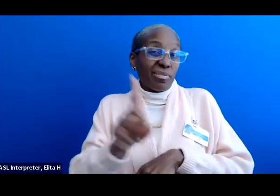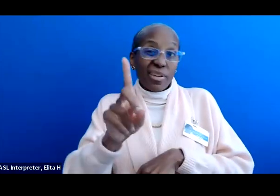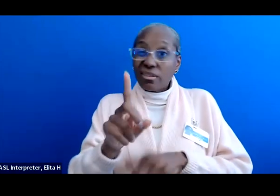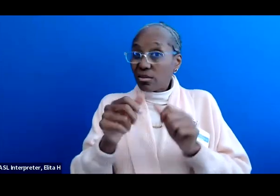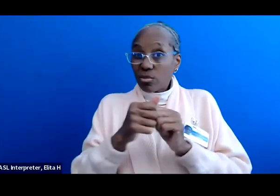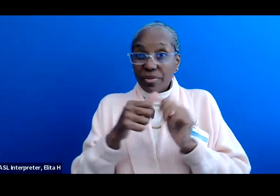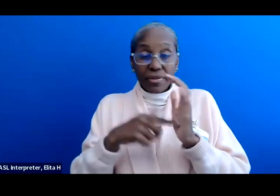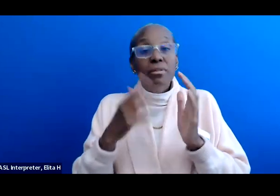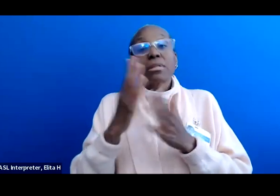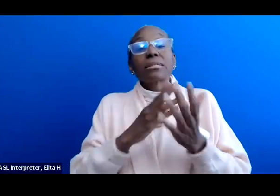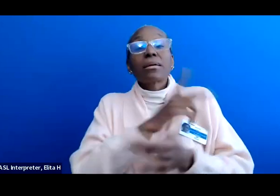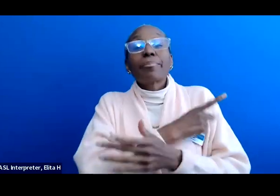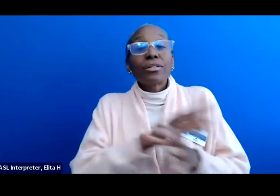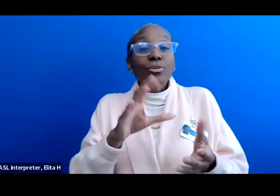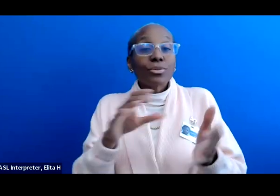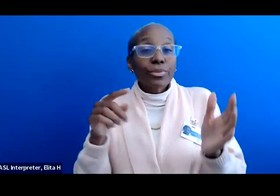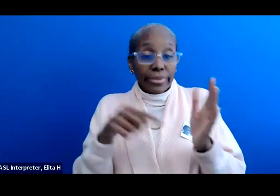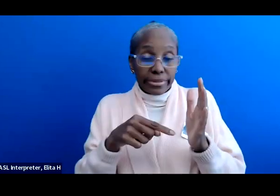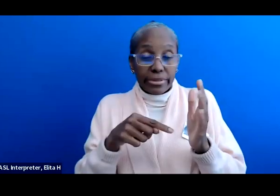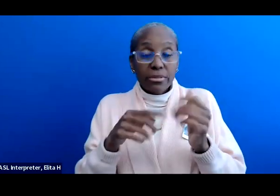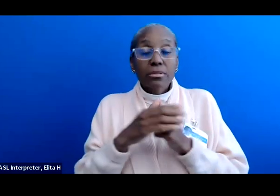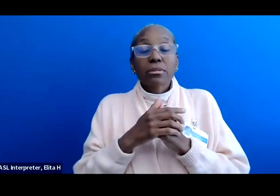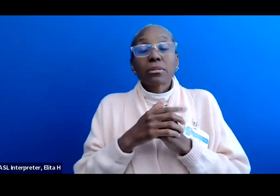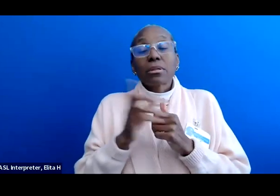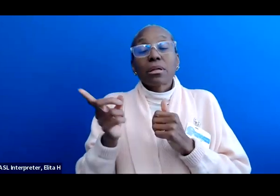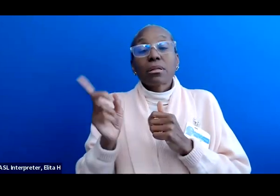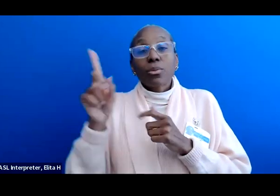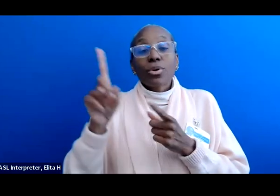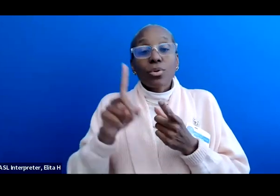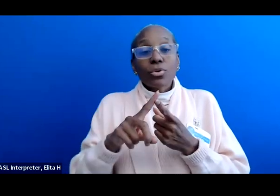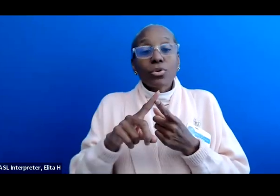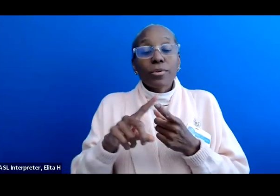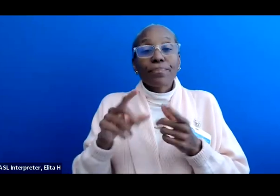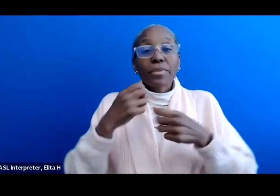but I've had patients do this, where they'll go to a manufacturer that has